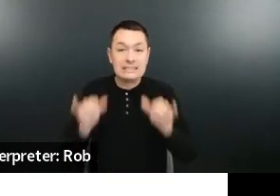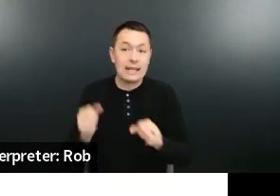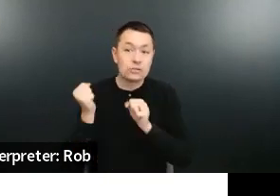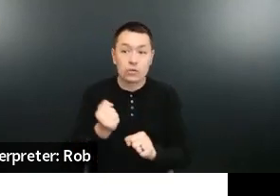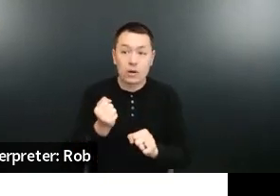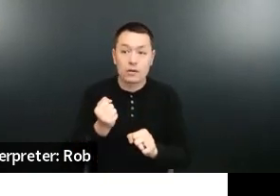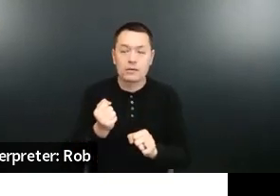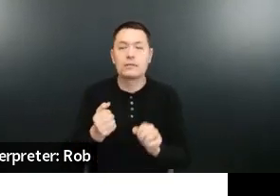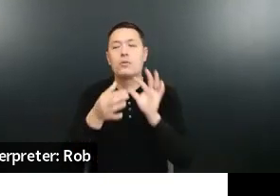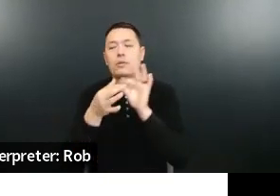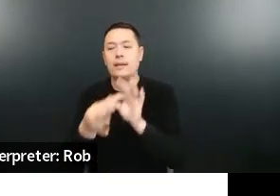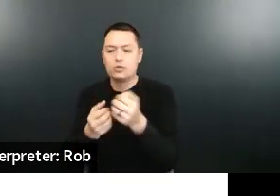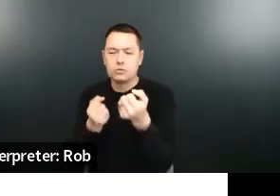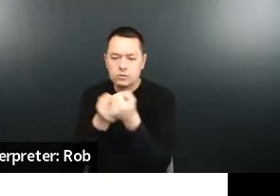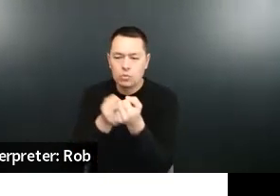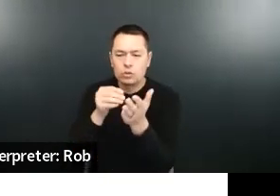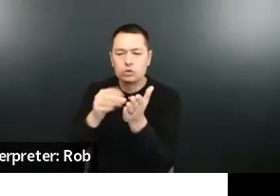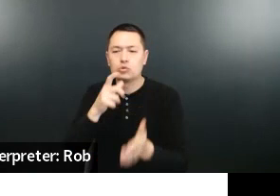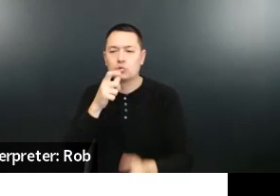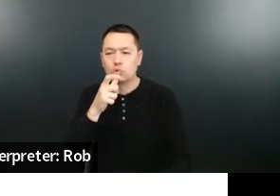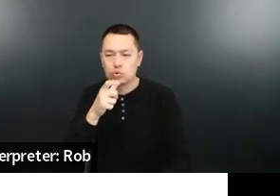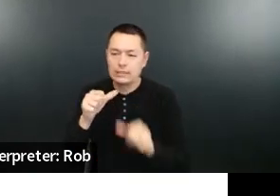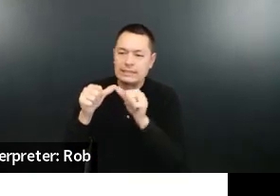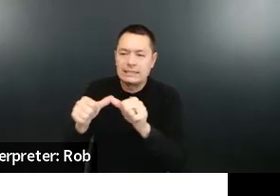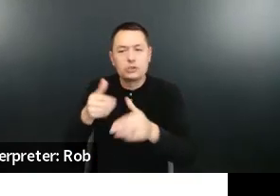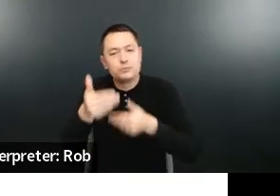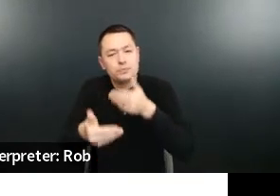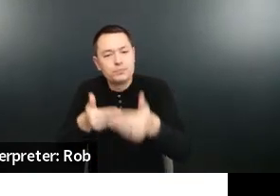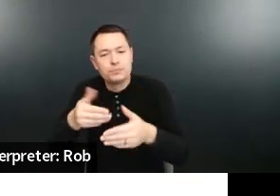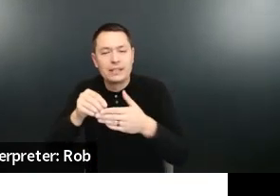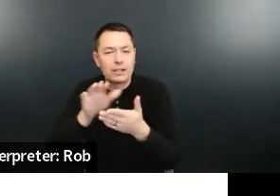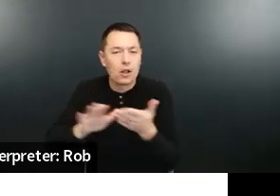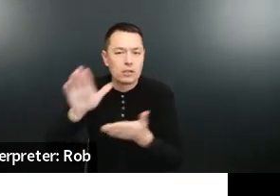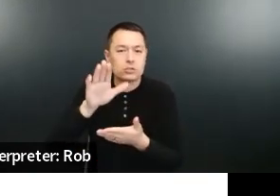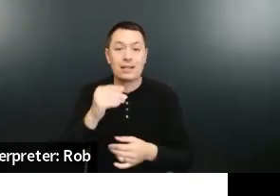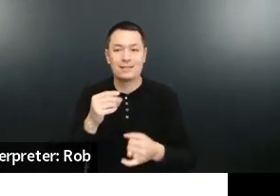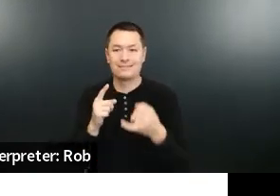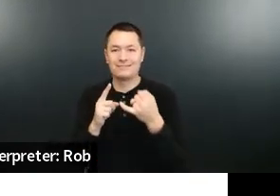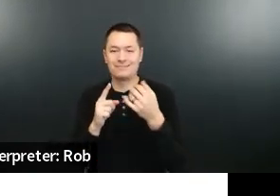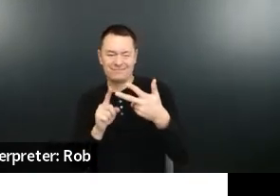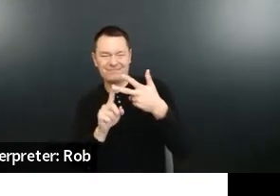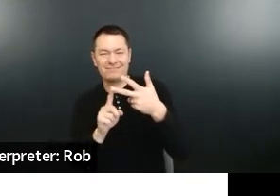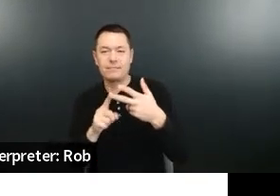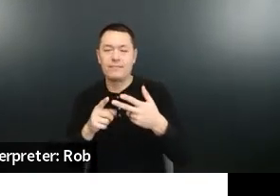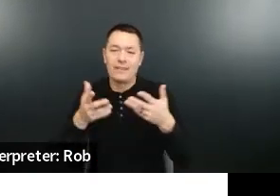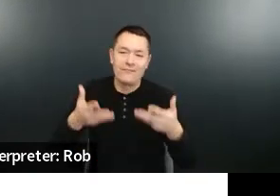to supporting students as they persist in their journey and then finish strong. And so this is about